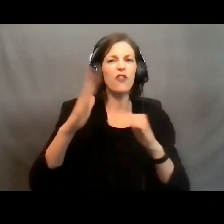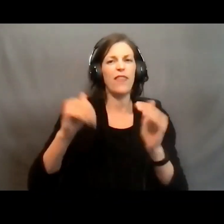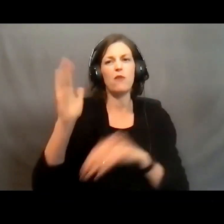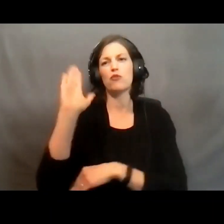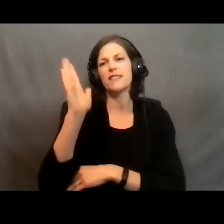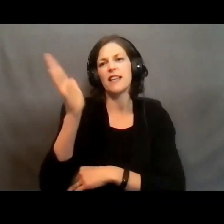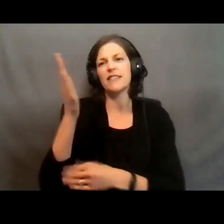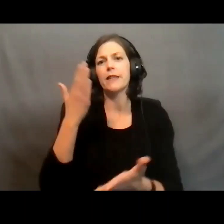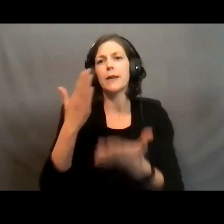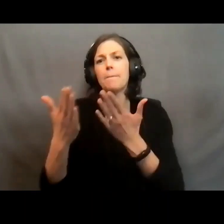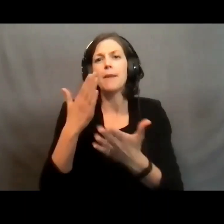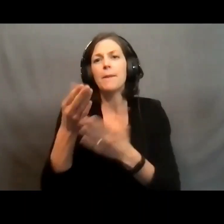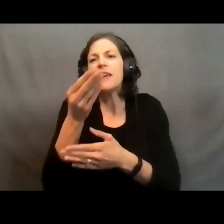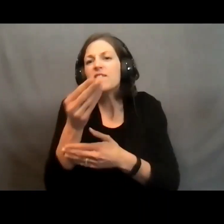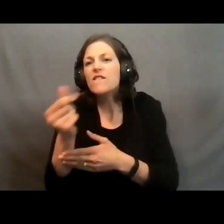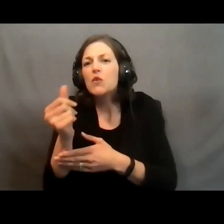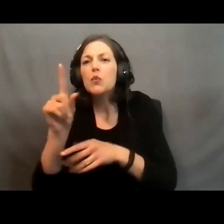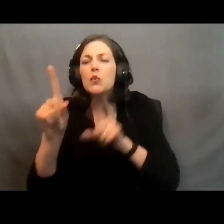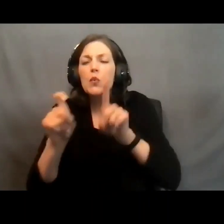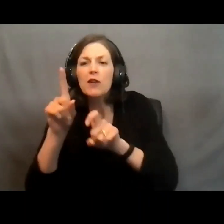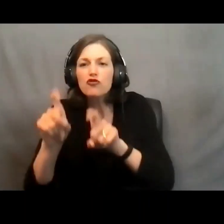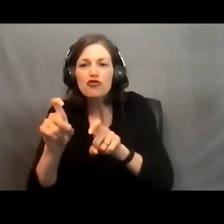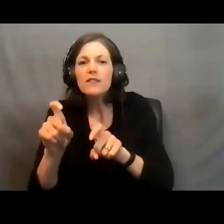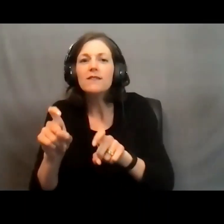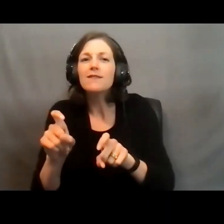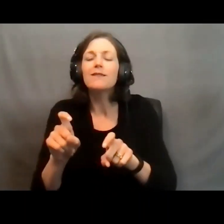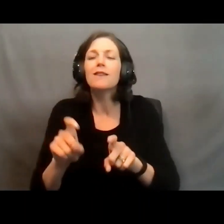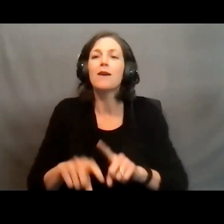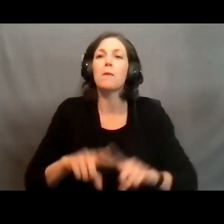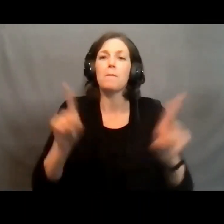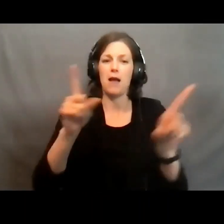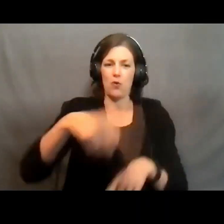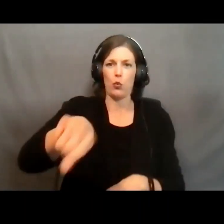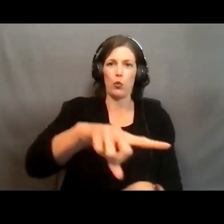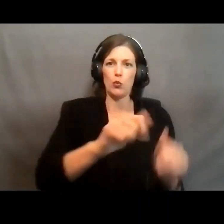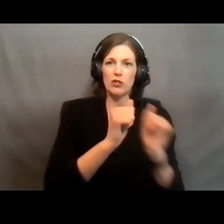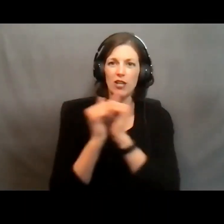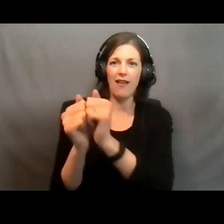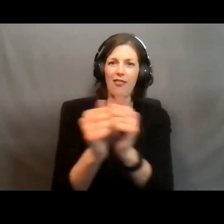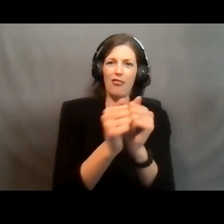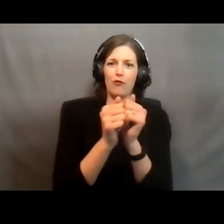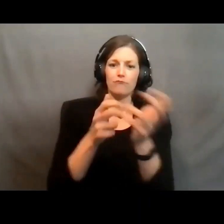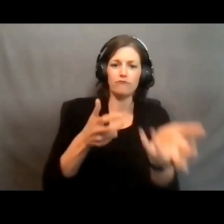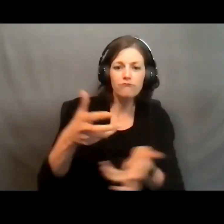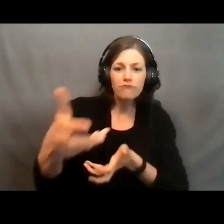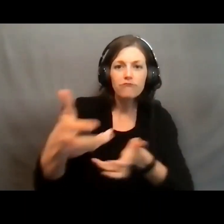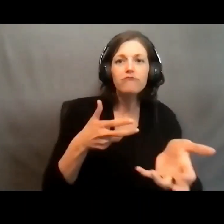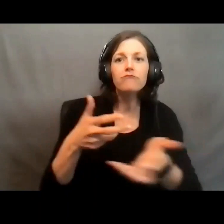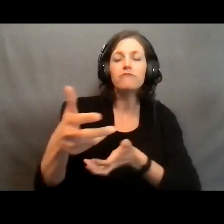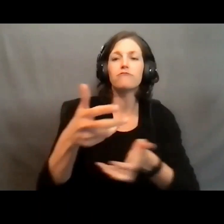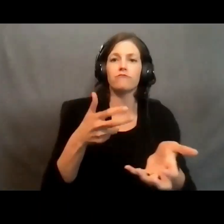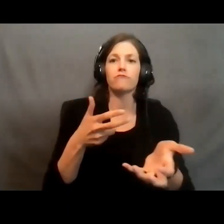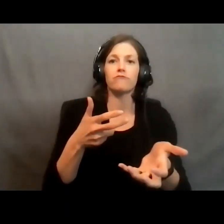the commentator audience, that you together are 13:40:43 engaging in interaction and discussion